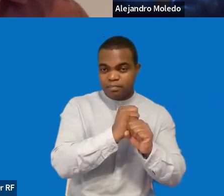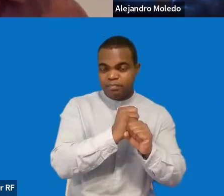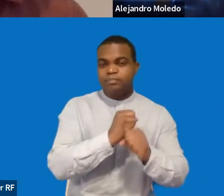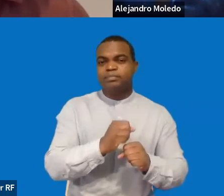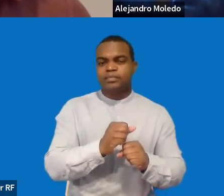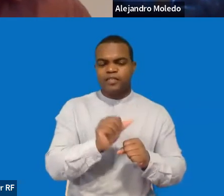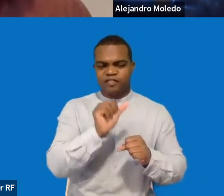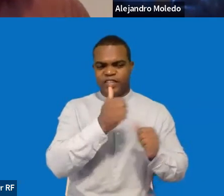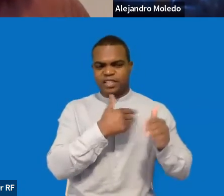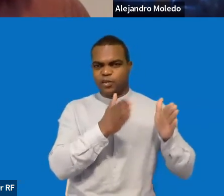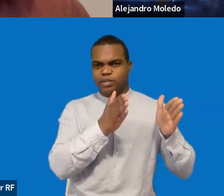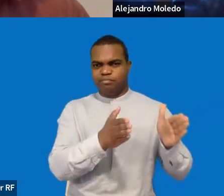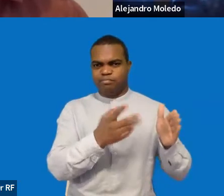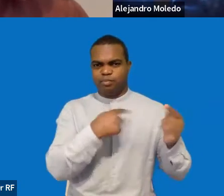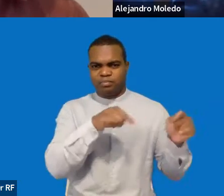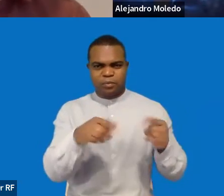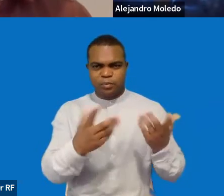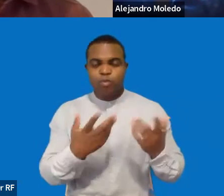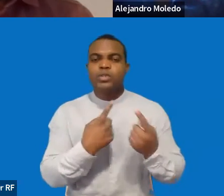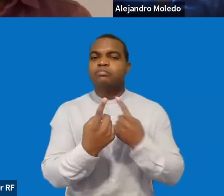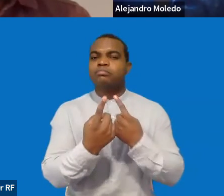Then I shared the origins of the card.